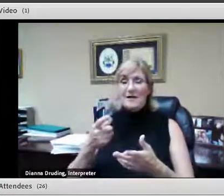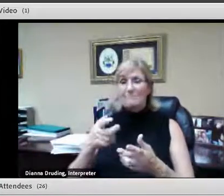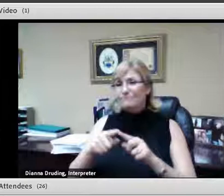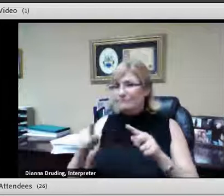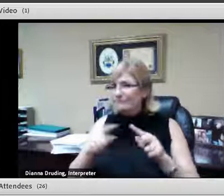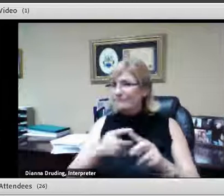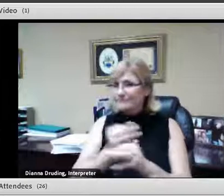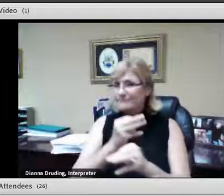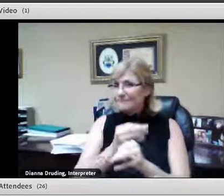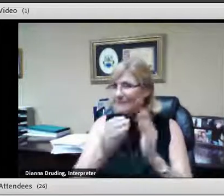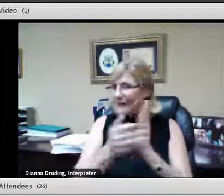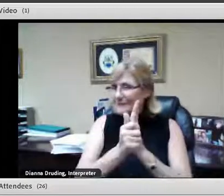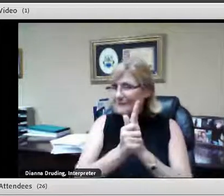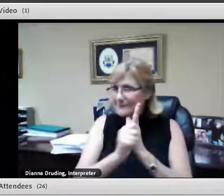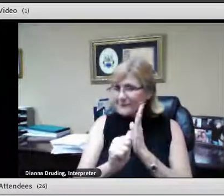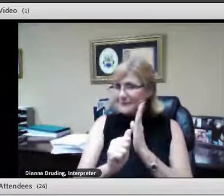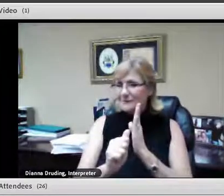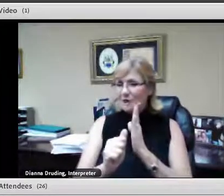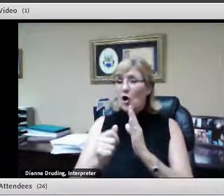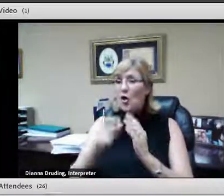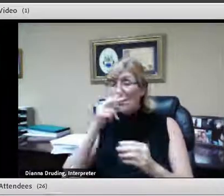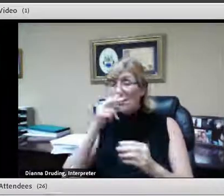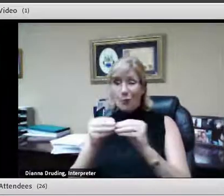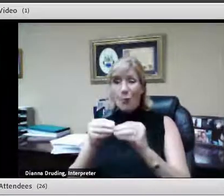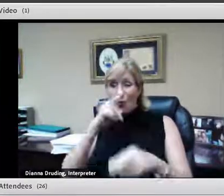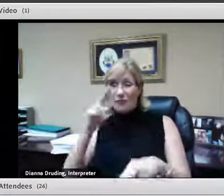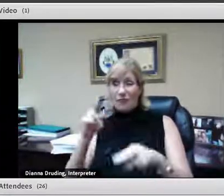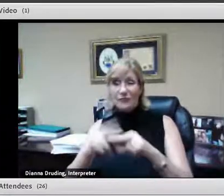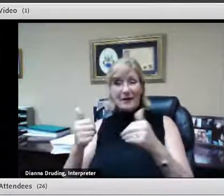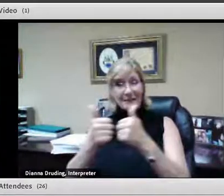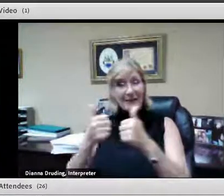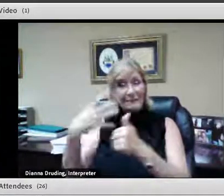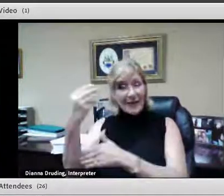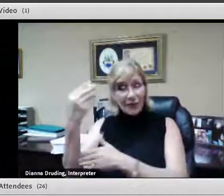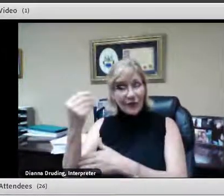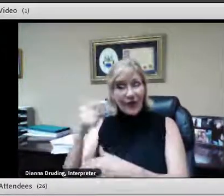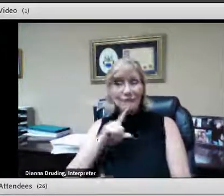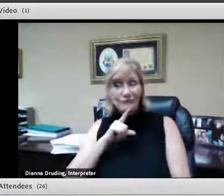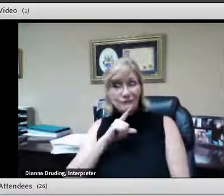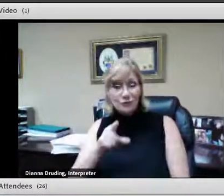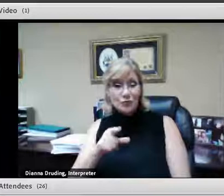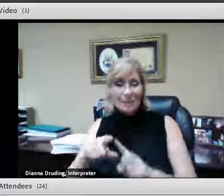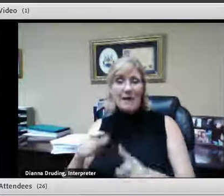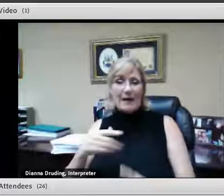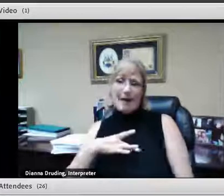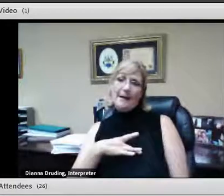There's some more fun games out there, for sure. There's a lot of them, but I like this simple one.